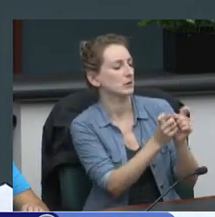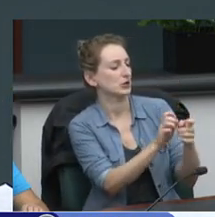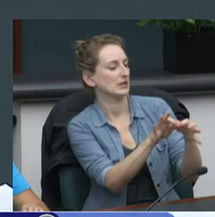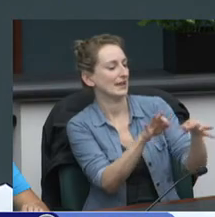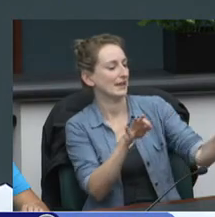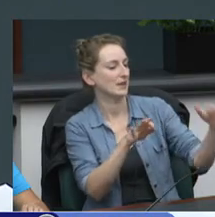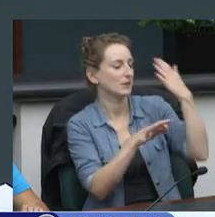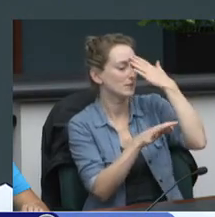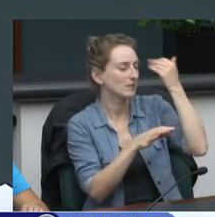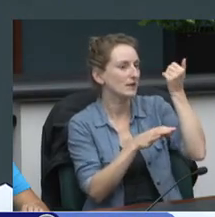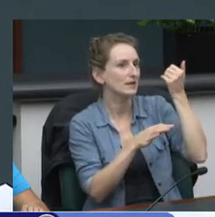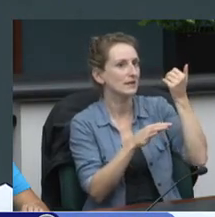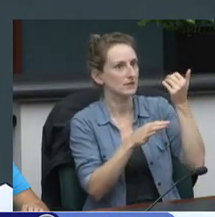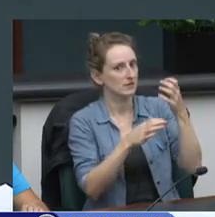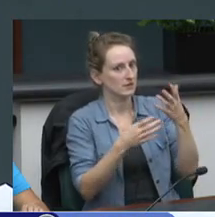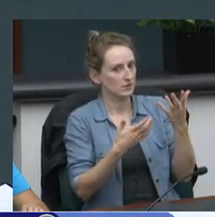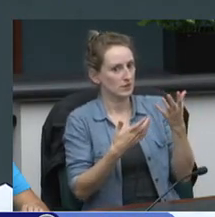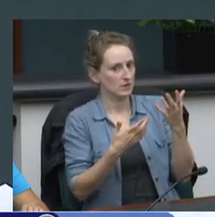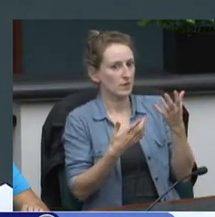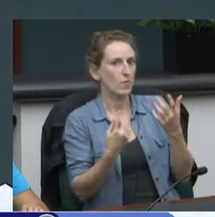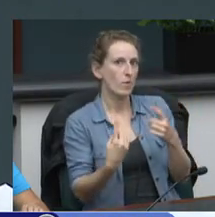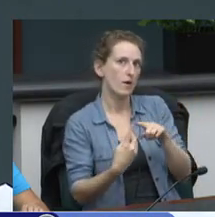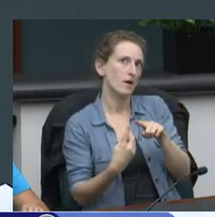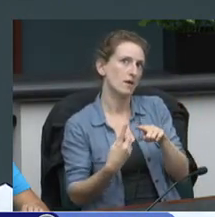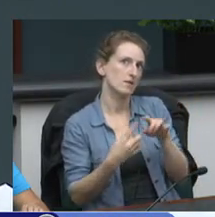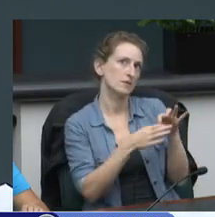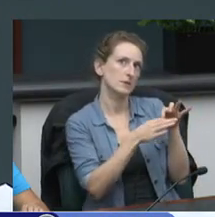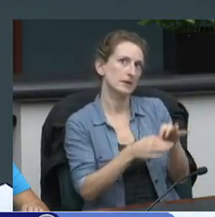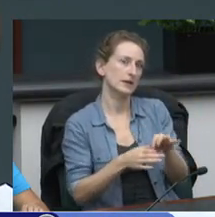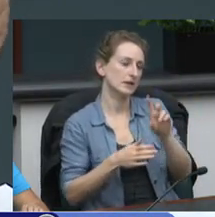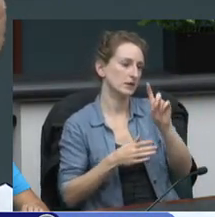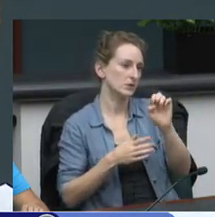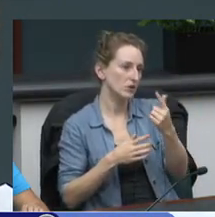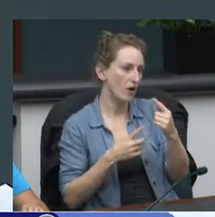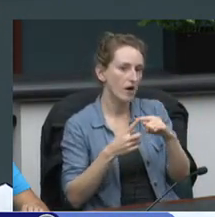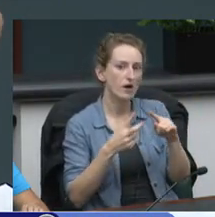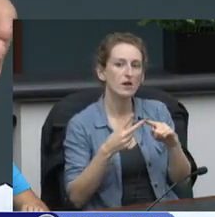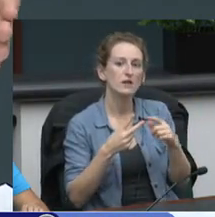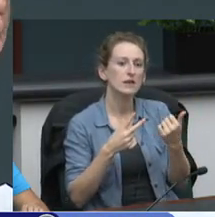homeowner one had a dog one had a peculiar condition of screening their